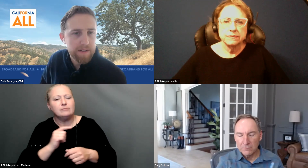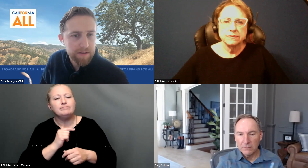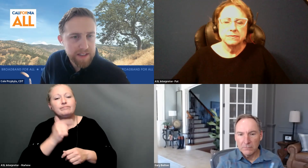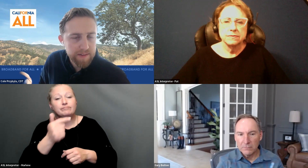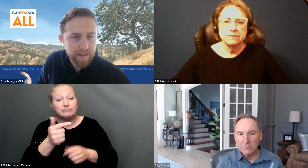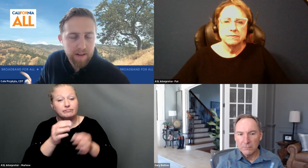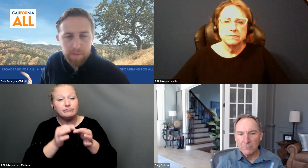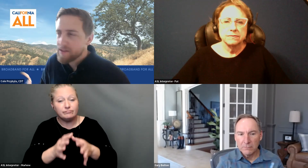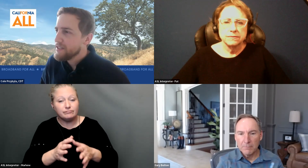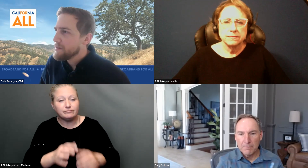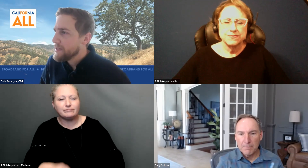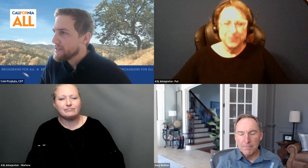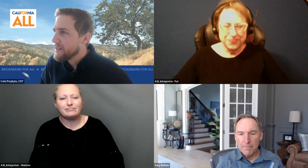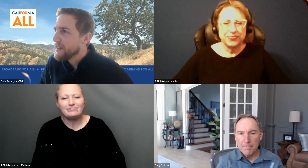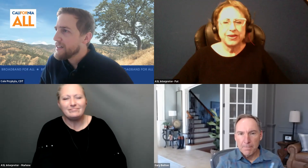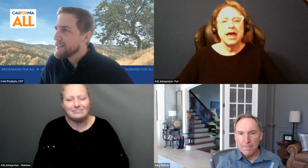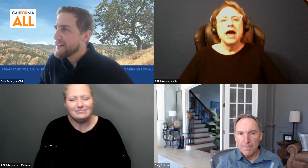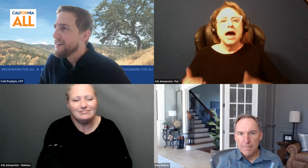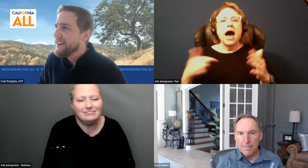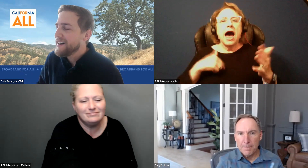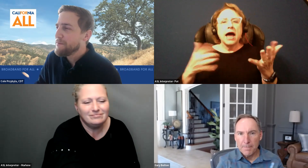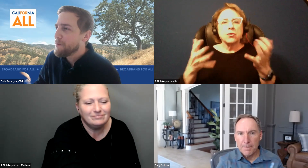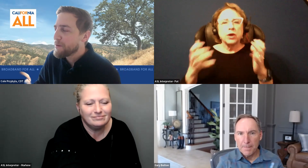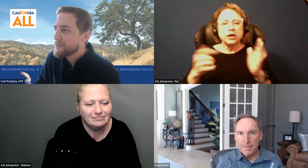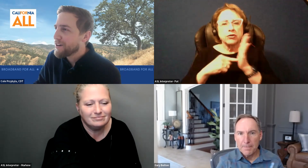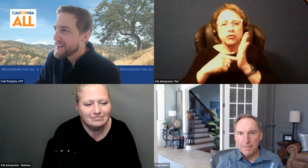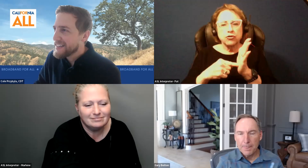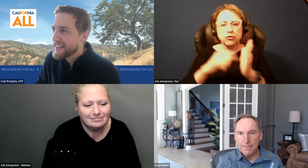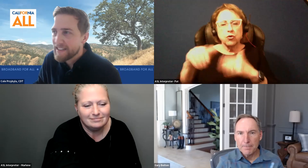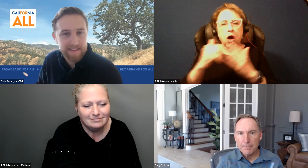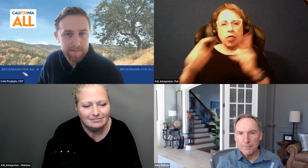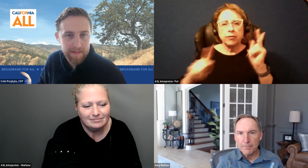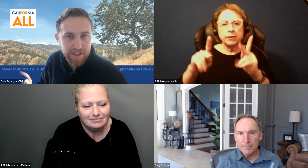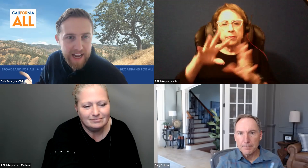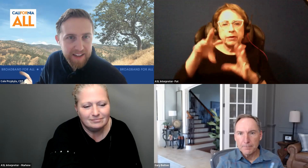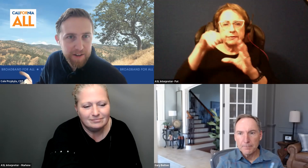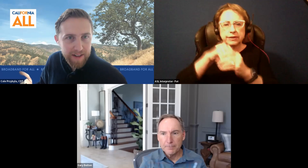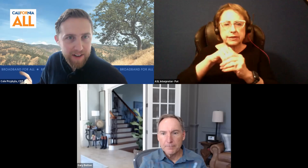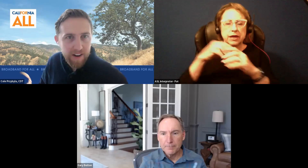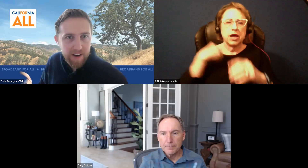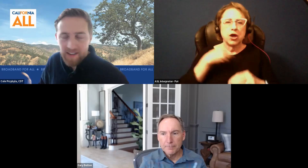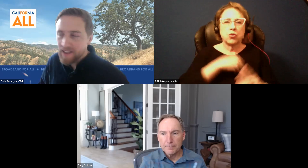wanted to note this for all the participants. I see that we're starting to get some chat going on